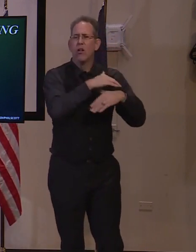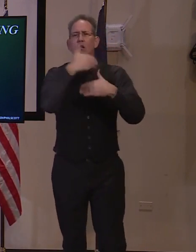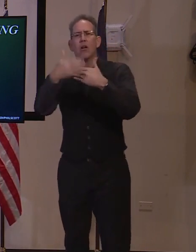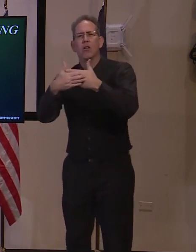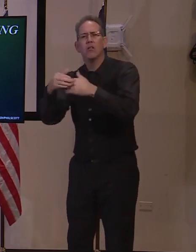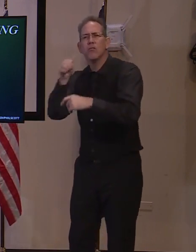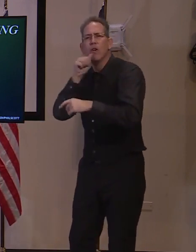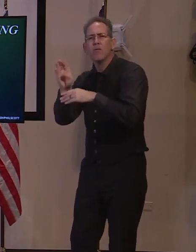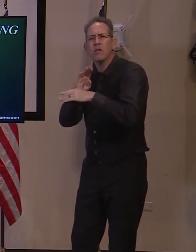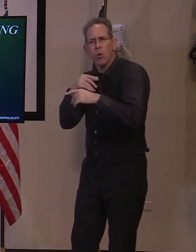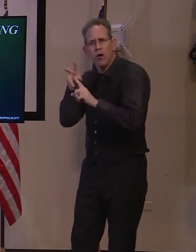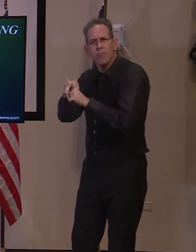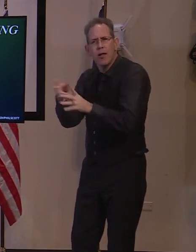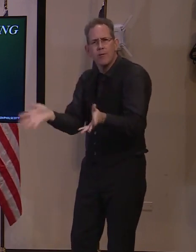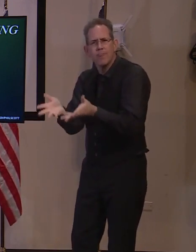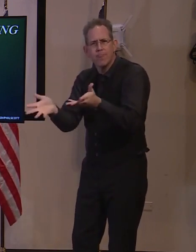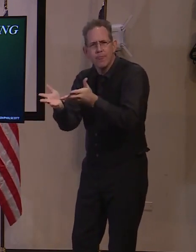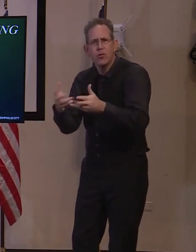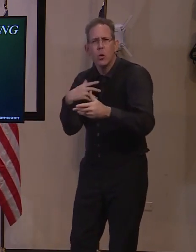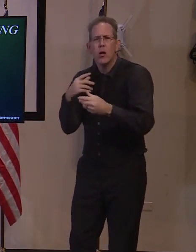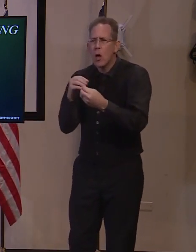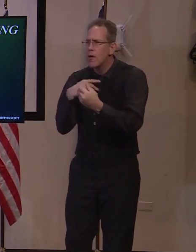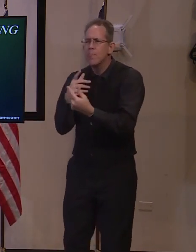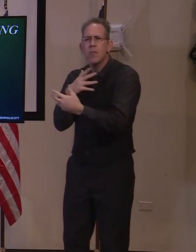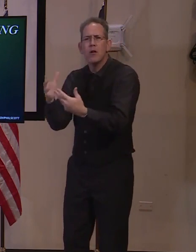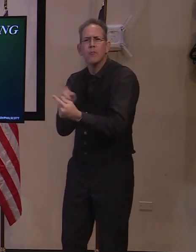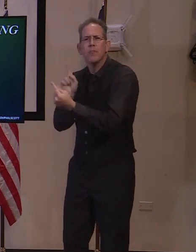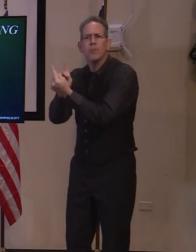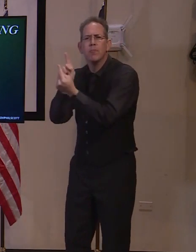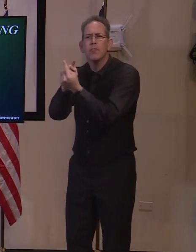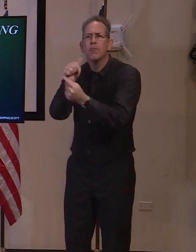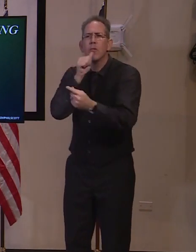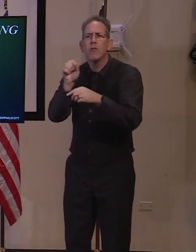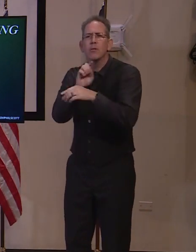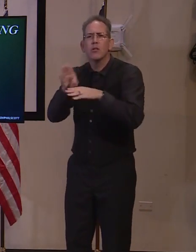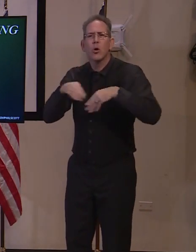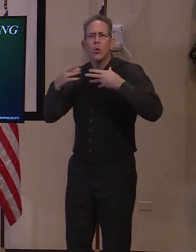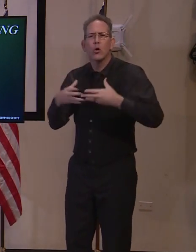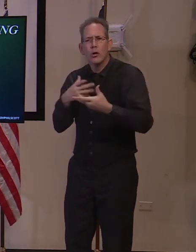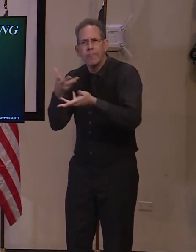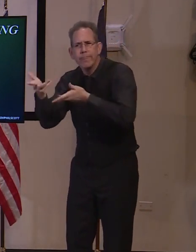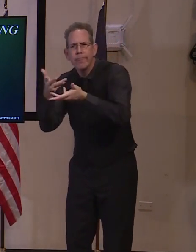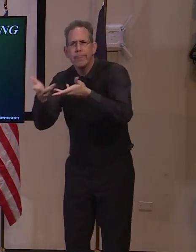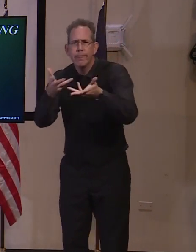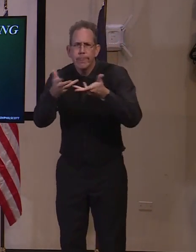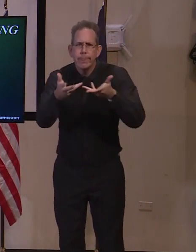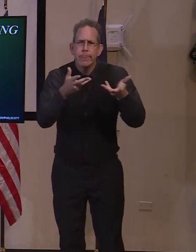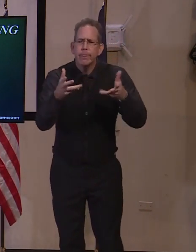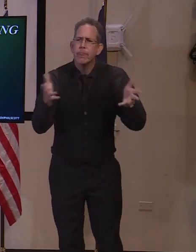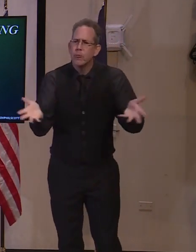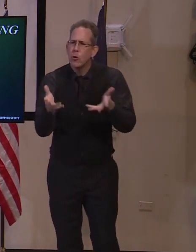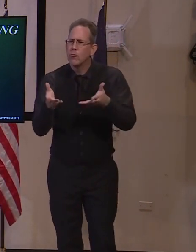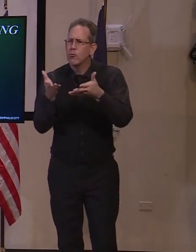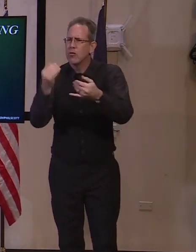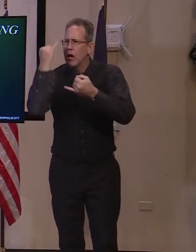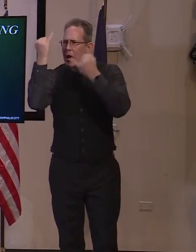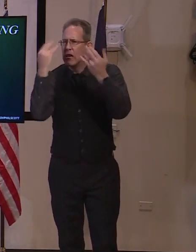talk through the benefits of requiring vaccination or testing for employees where we continue to see transmission.